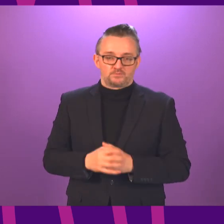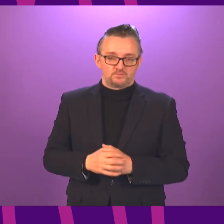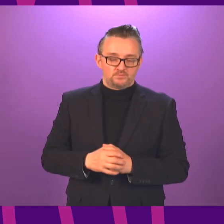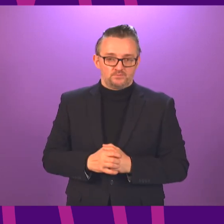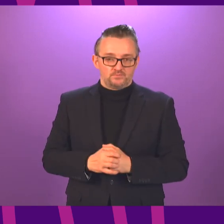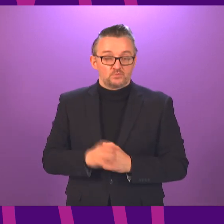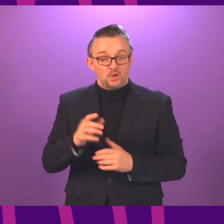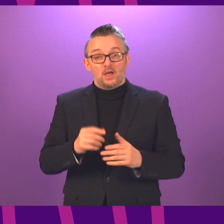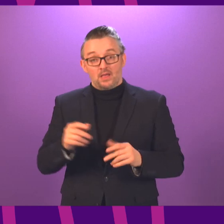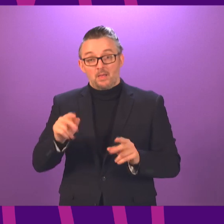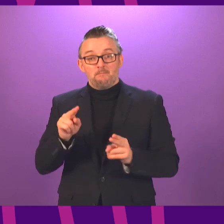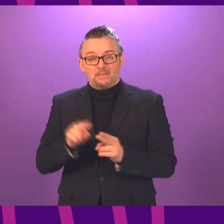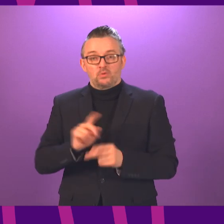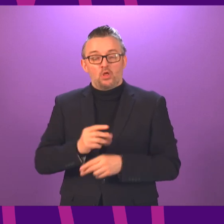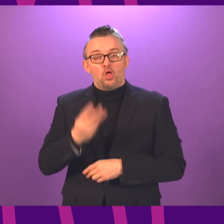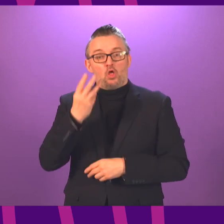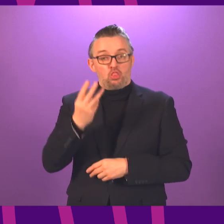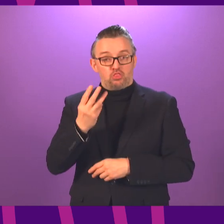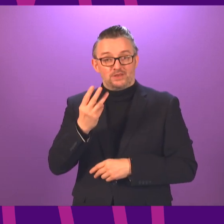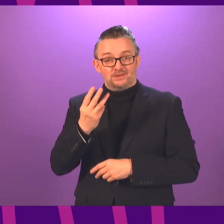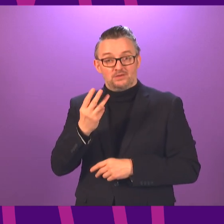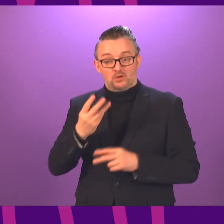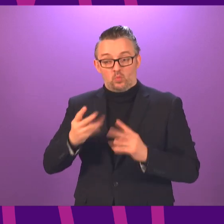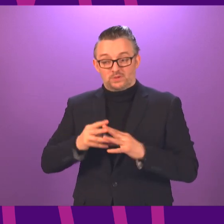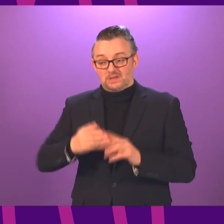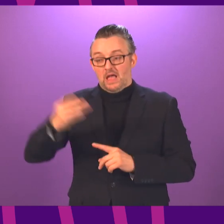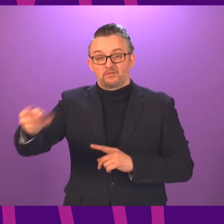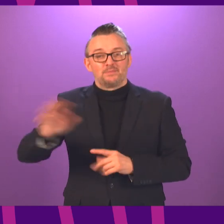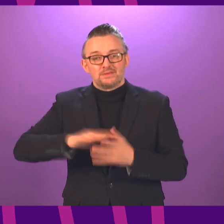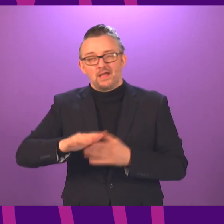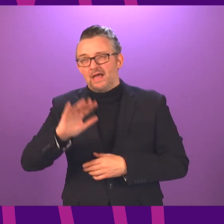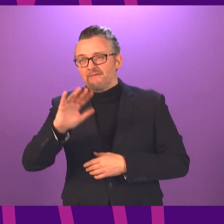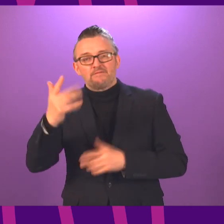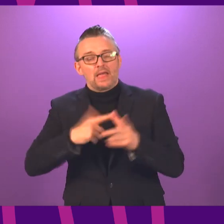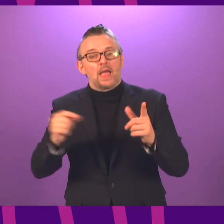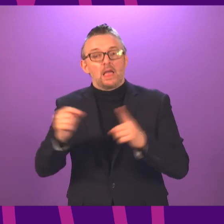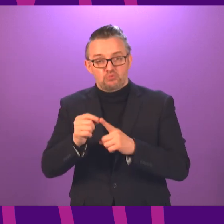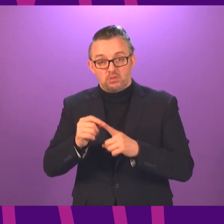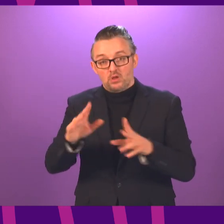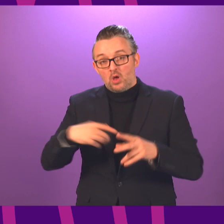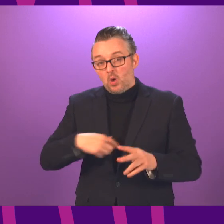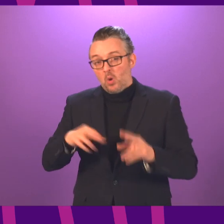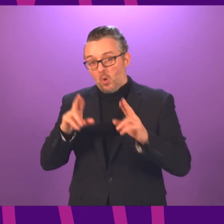A minimum of three weeks after that—from 5 April—it is our hope and expectation at